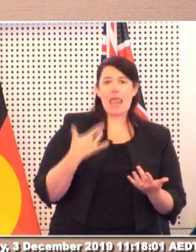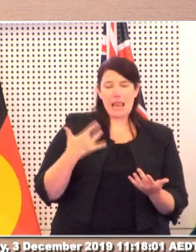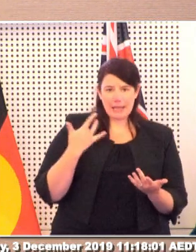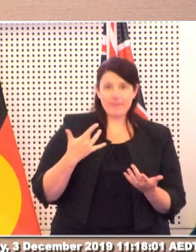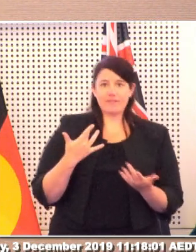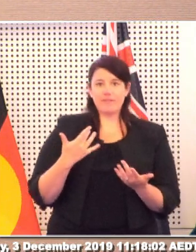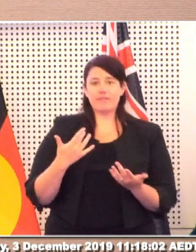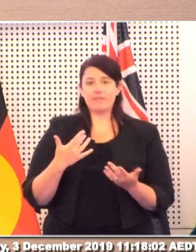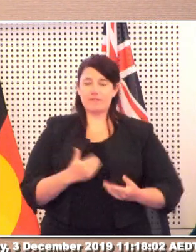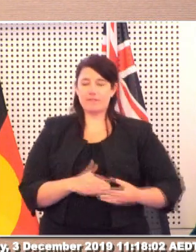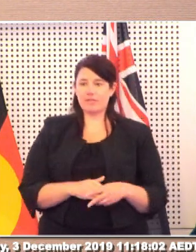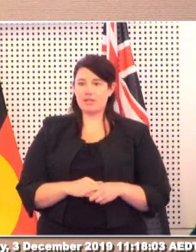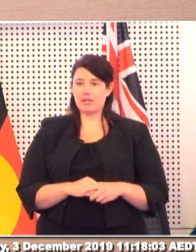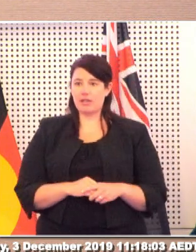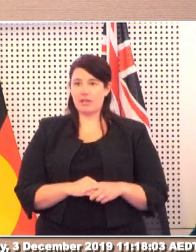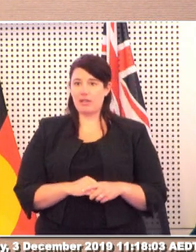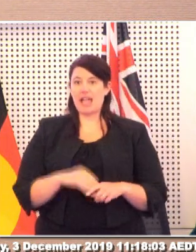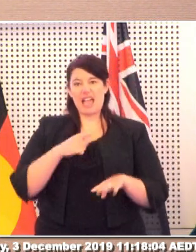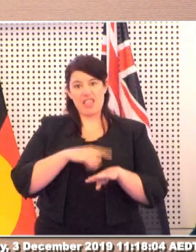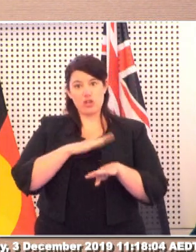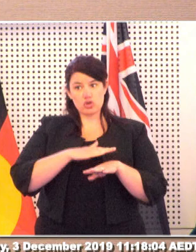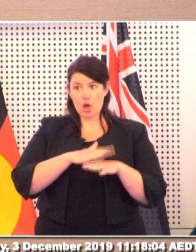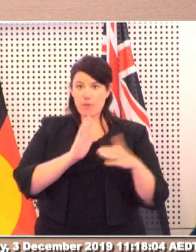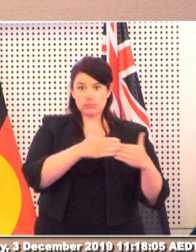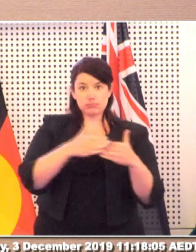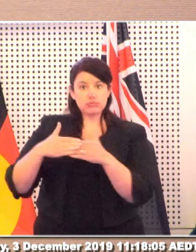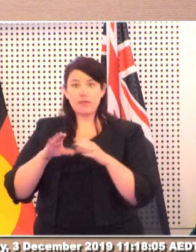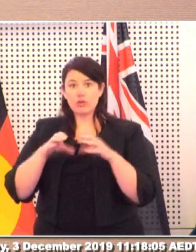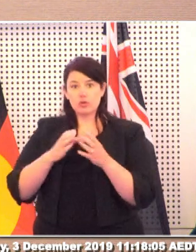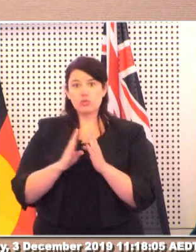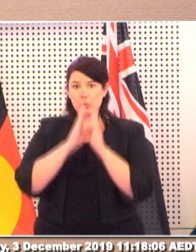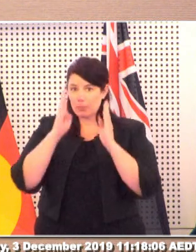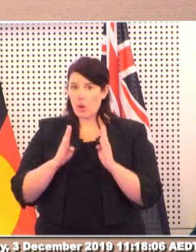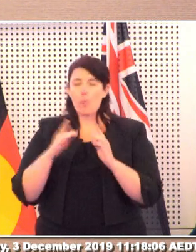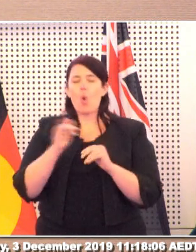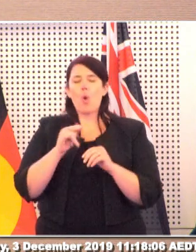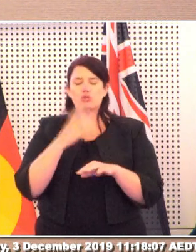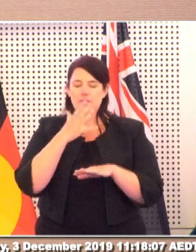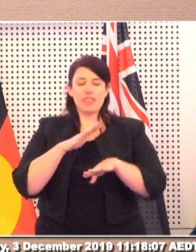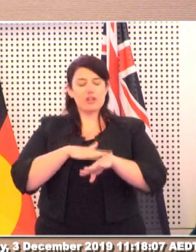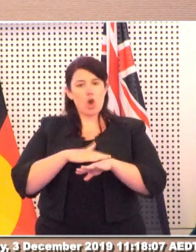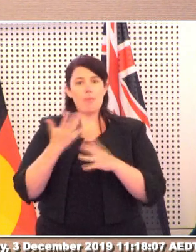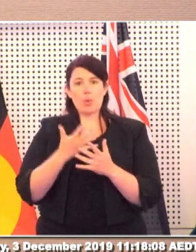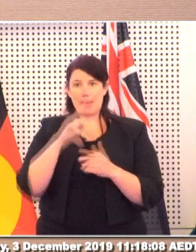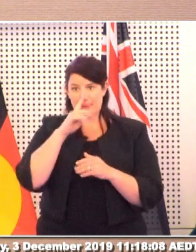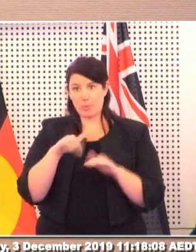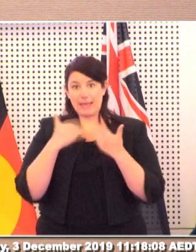it persists should be shortened so significantly, like that it actually has to be a priority